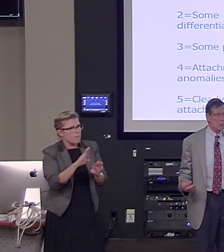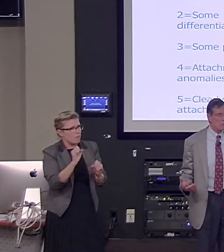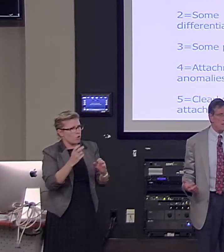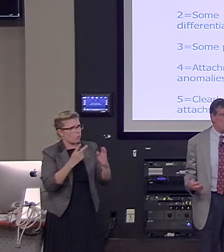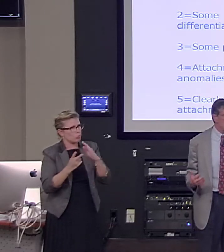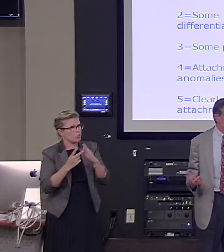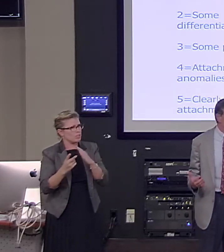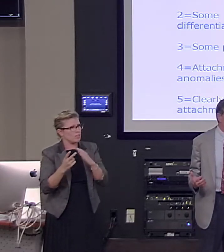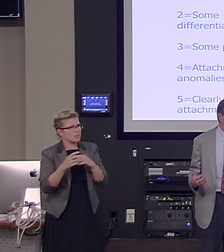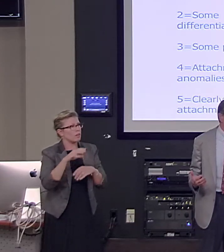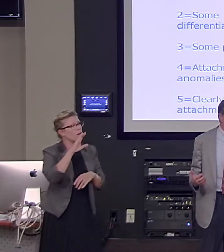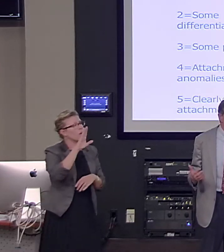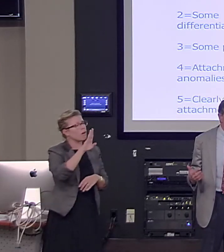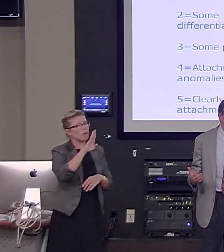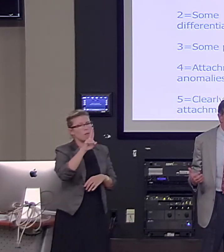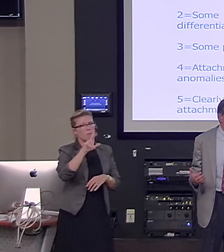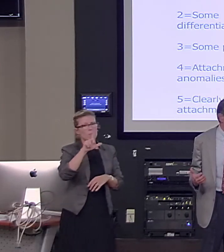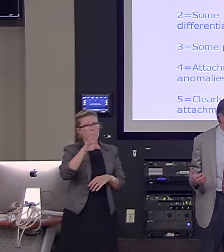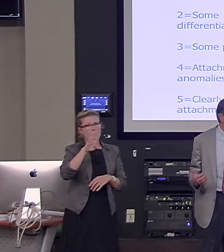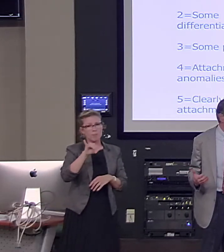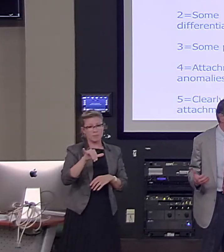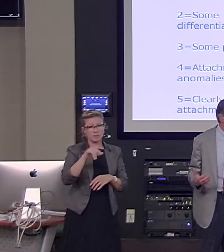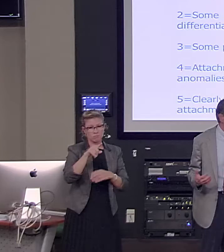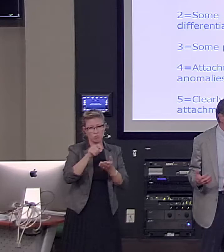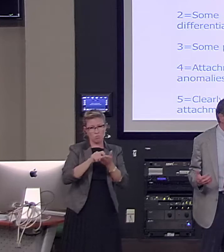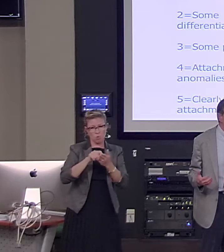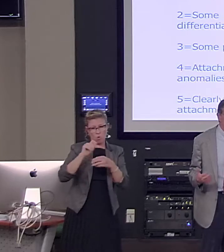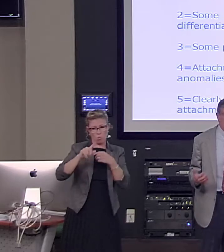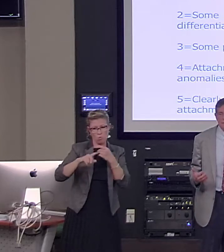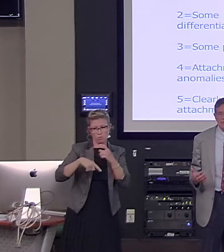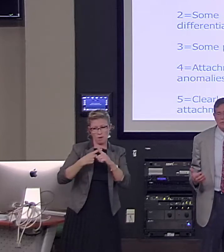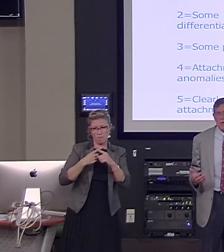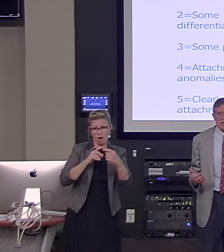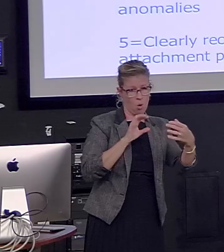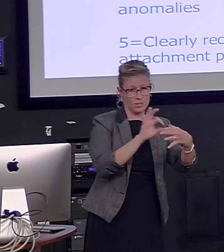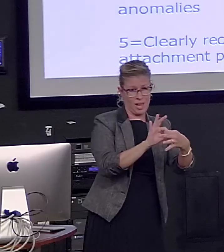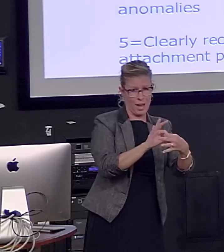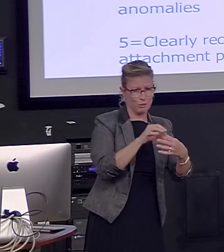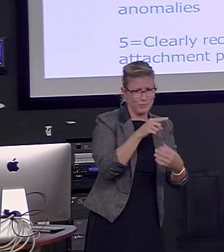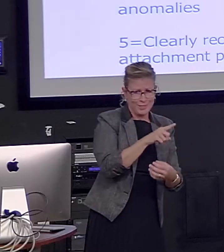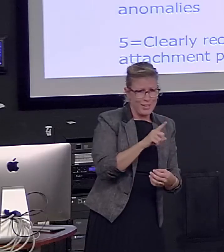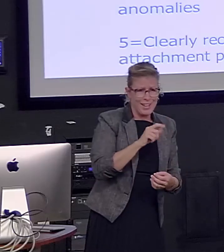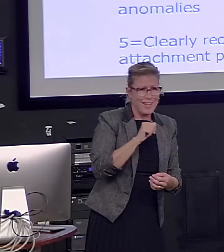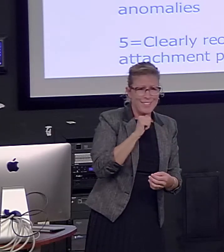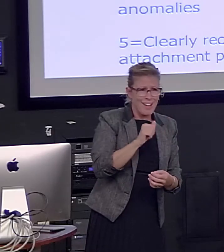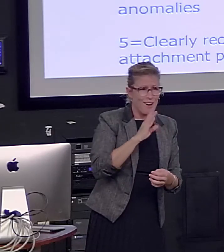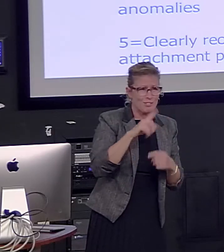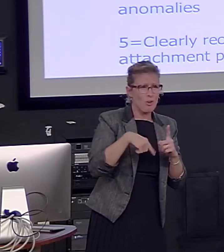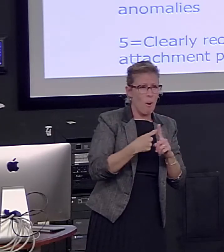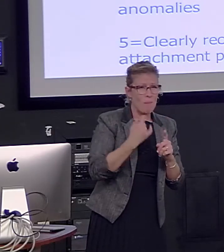Bowlby who wrote about attachment really didn't even talk about not being attached.